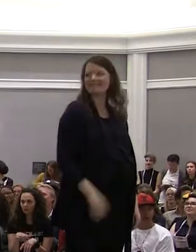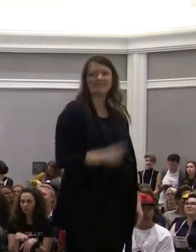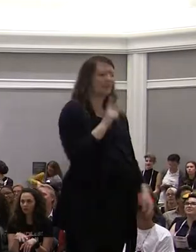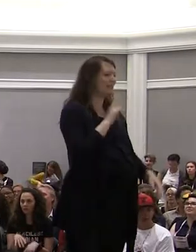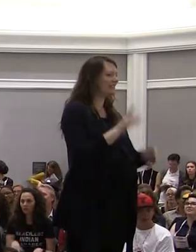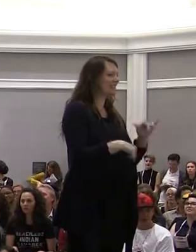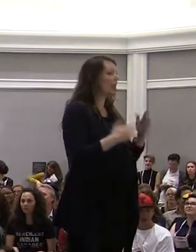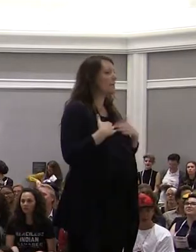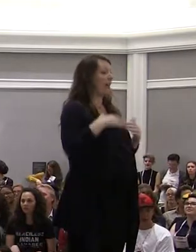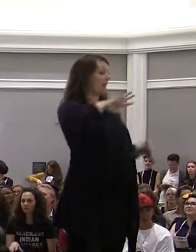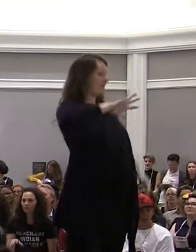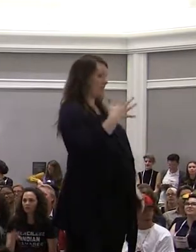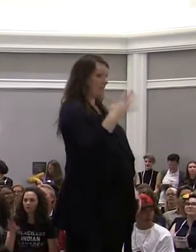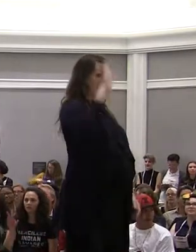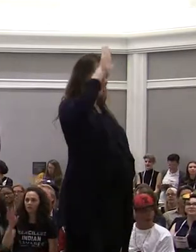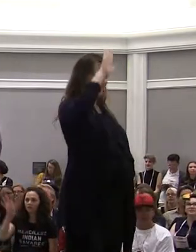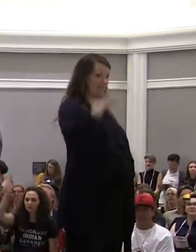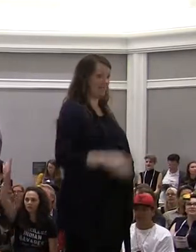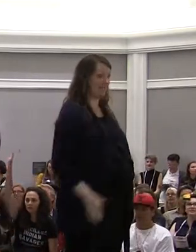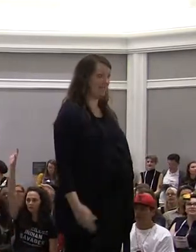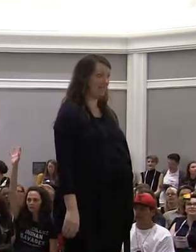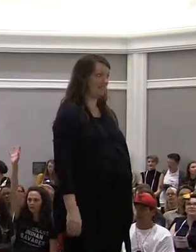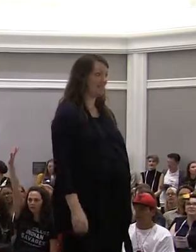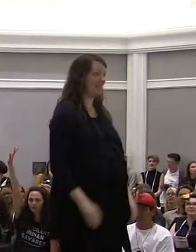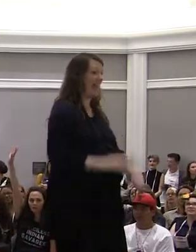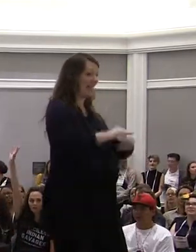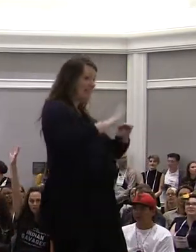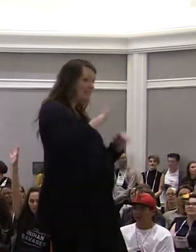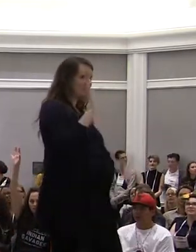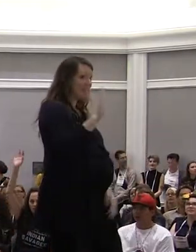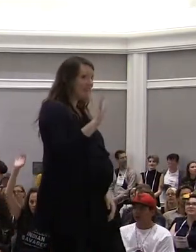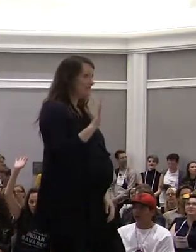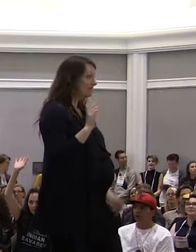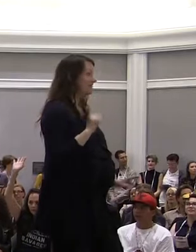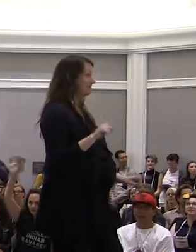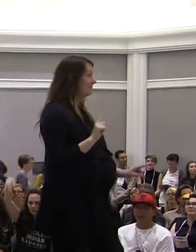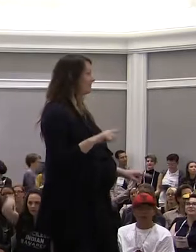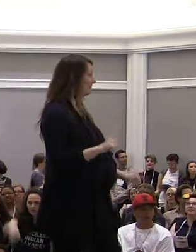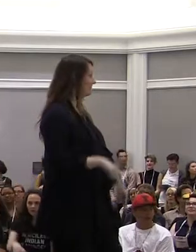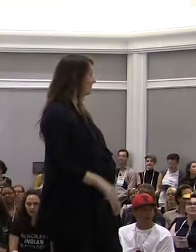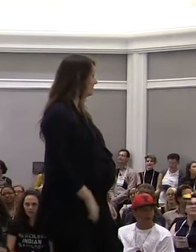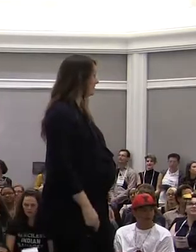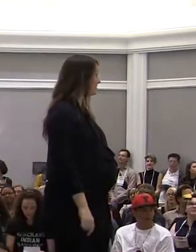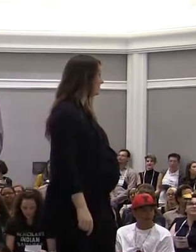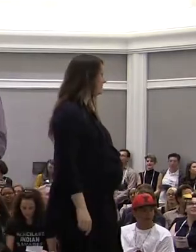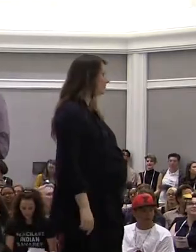This is my fifth TCG National Conference, I've been to at least five. Okay, now I'm going to really skip.